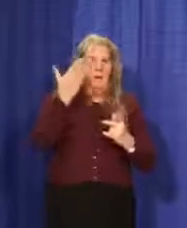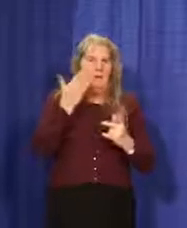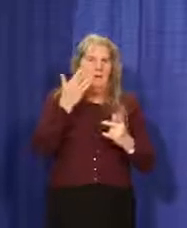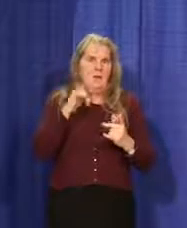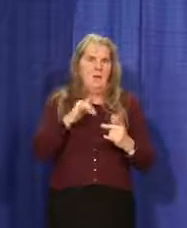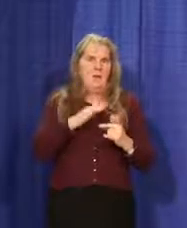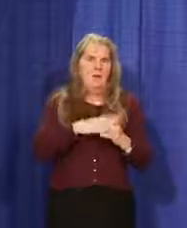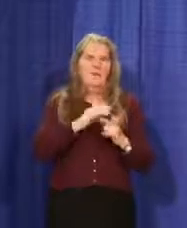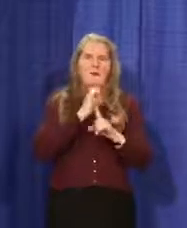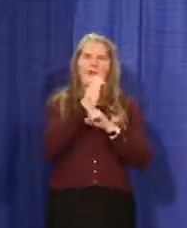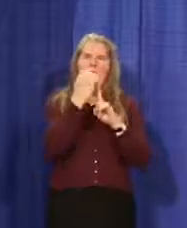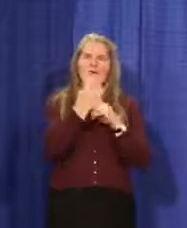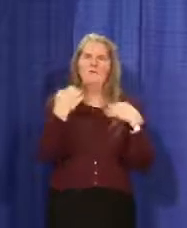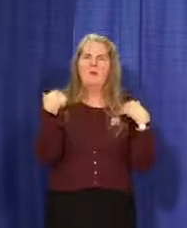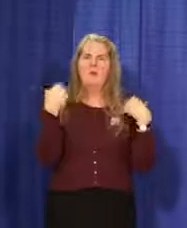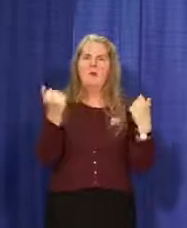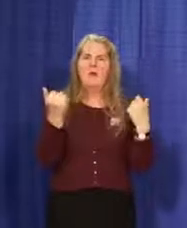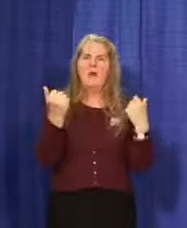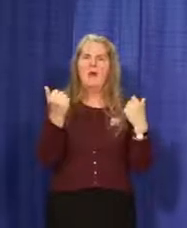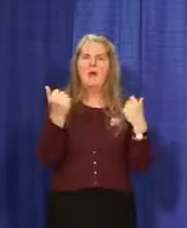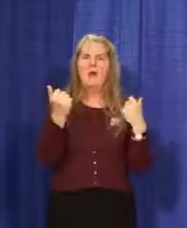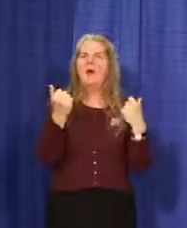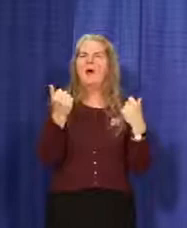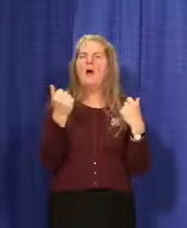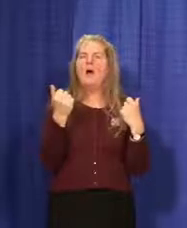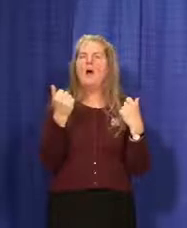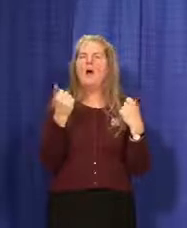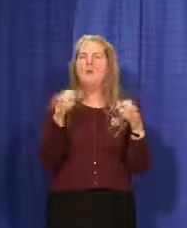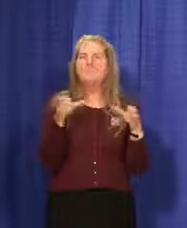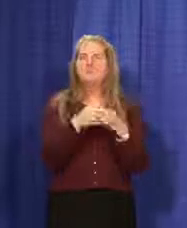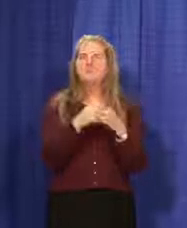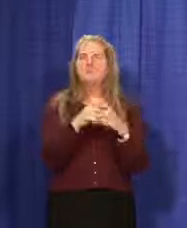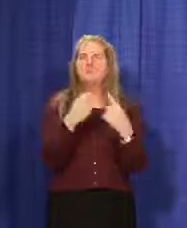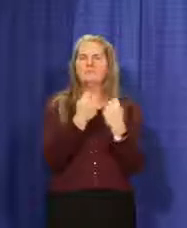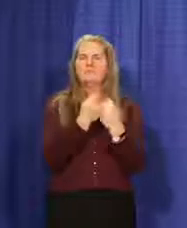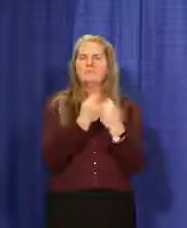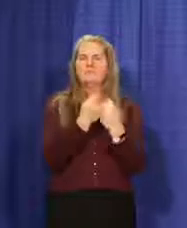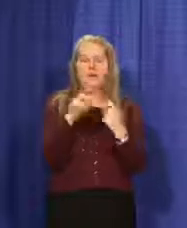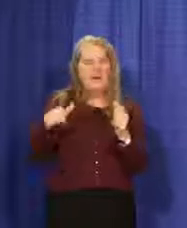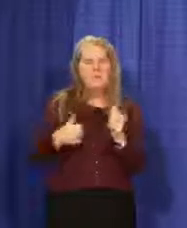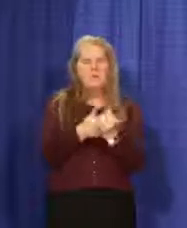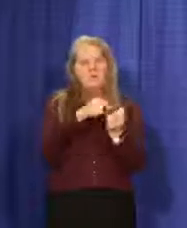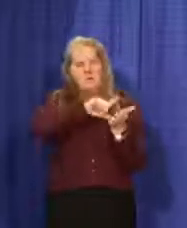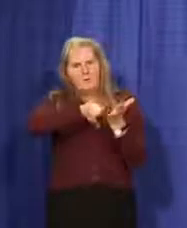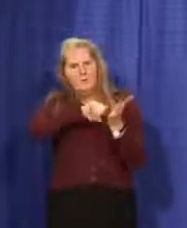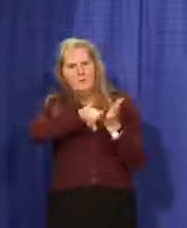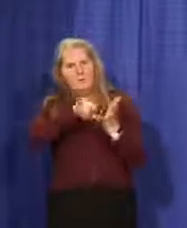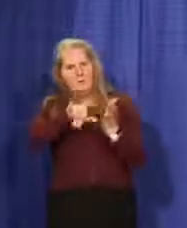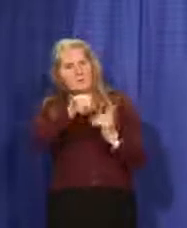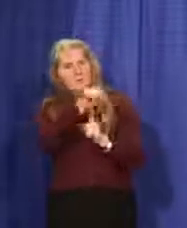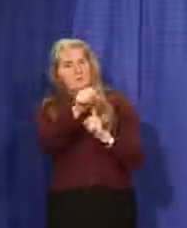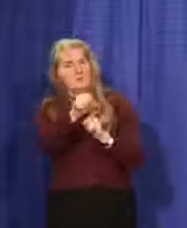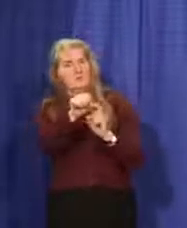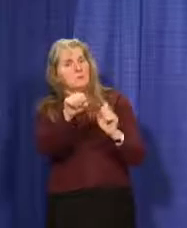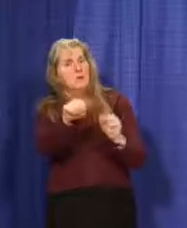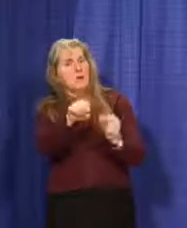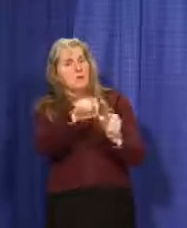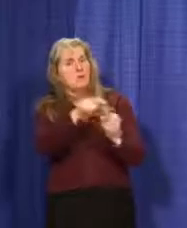environmental health side, we can help with the departments to follow-up on that.